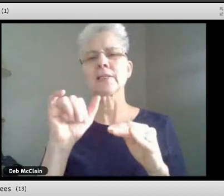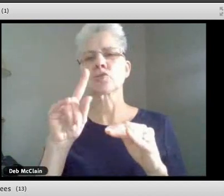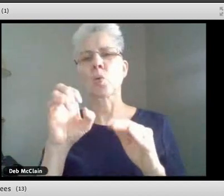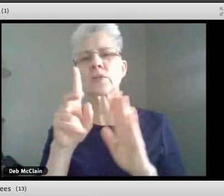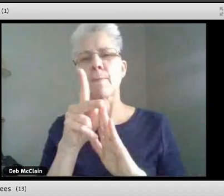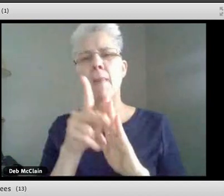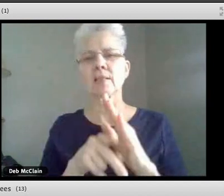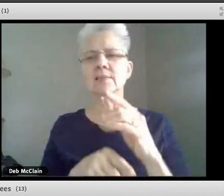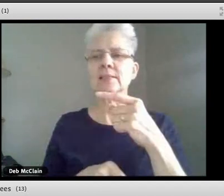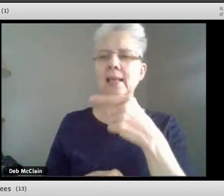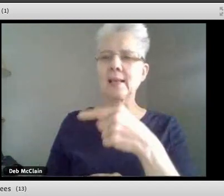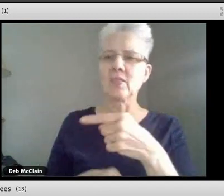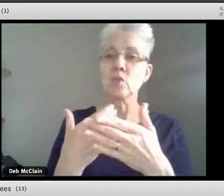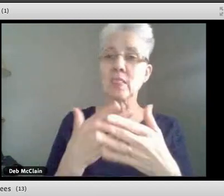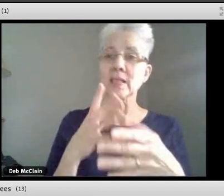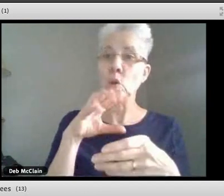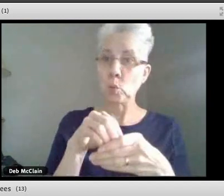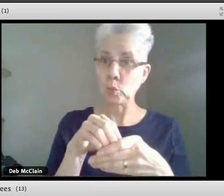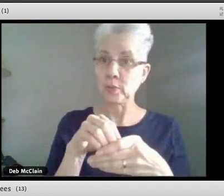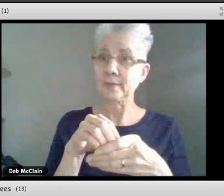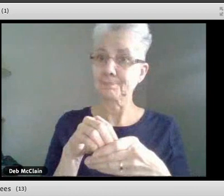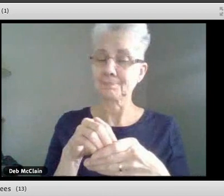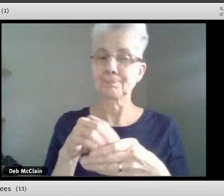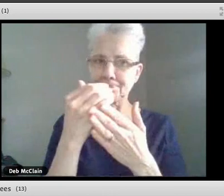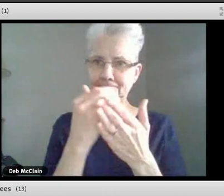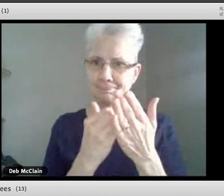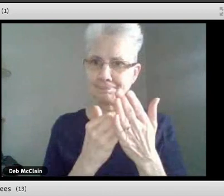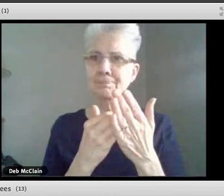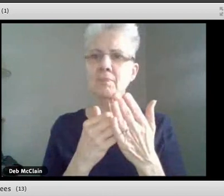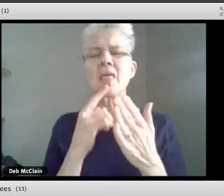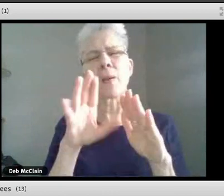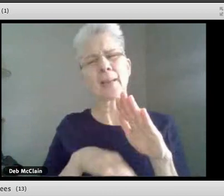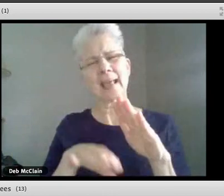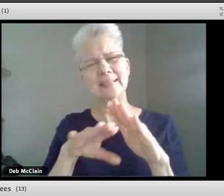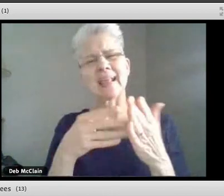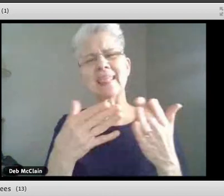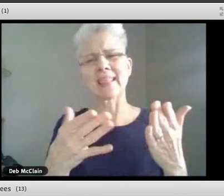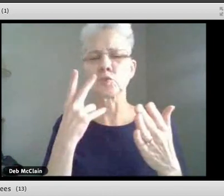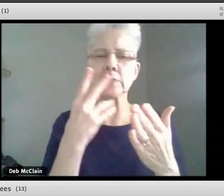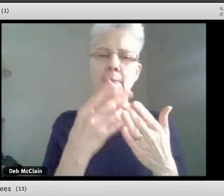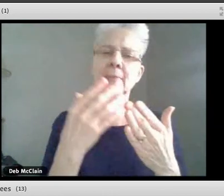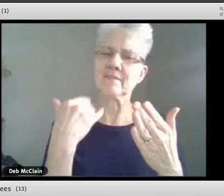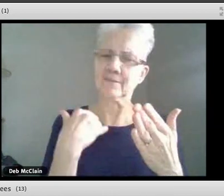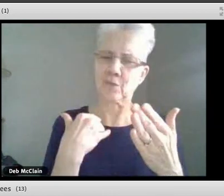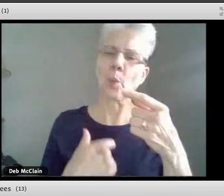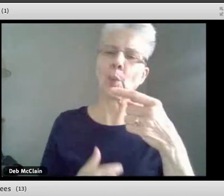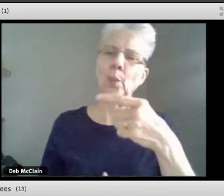and they're, you know, pretty basic. We've seen this before, in terms of planning kind of any project in a library,